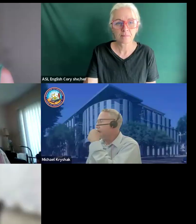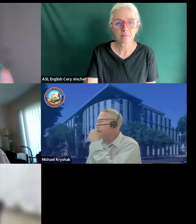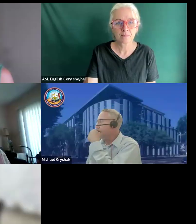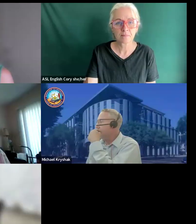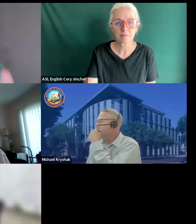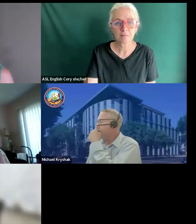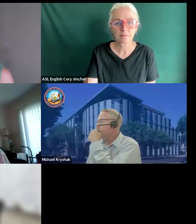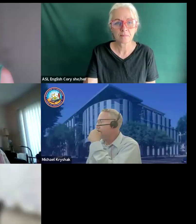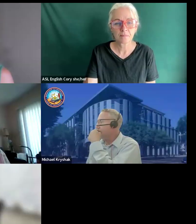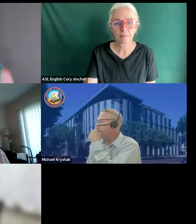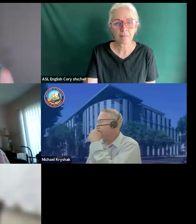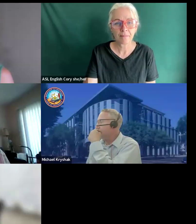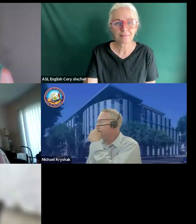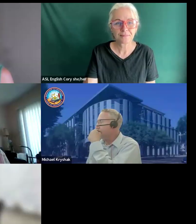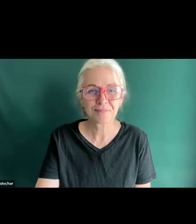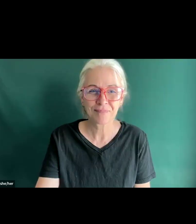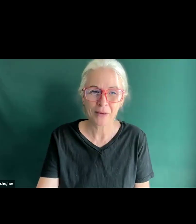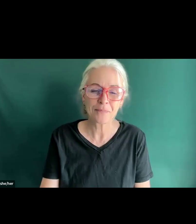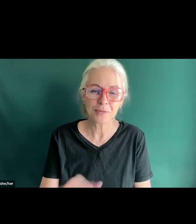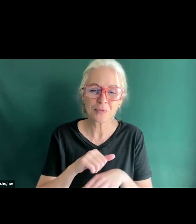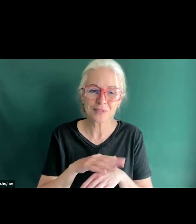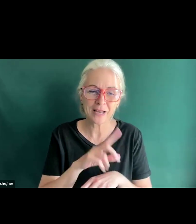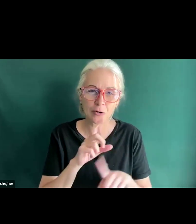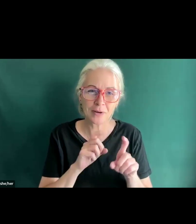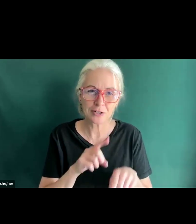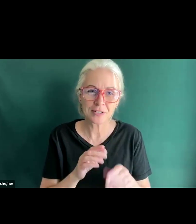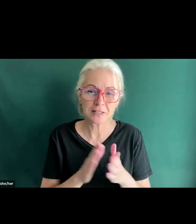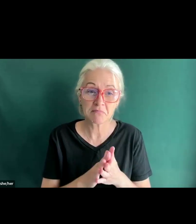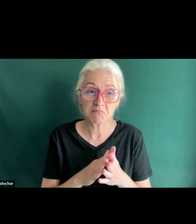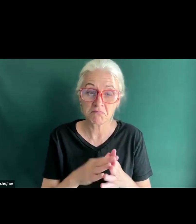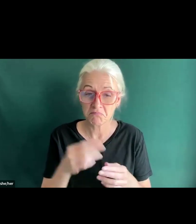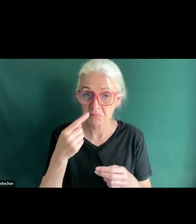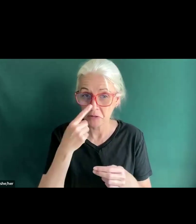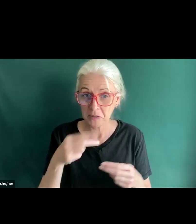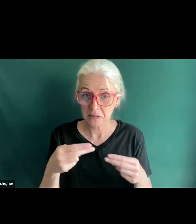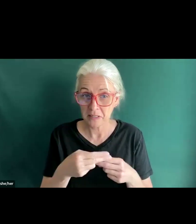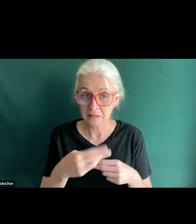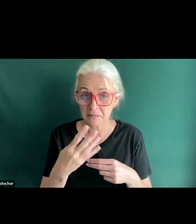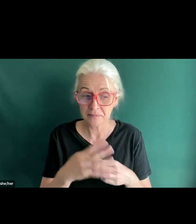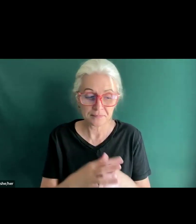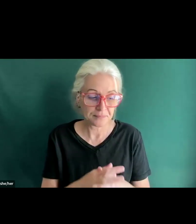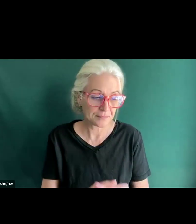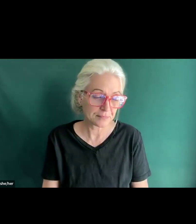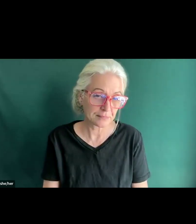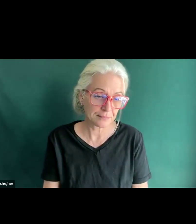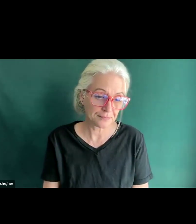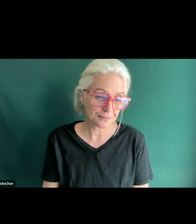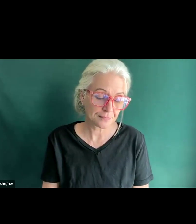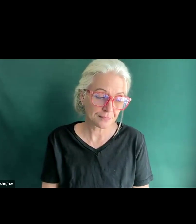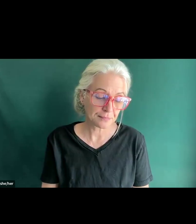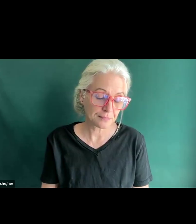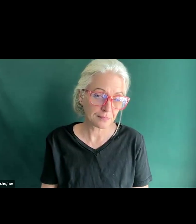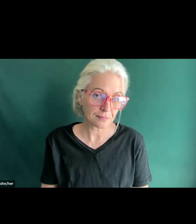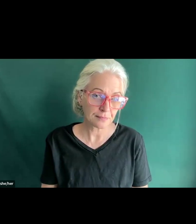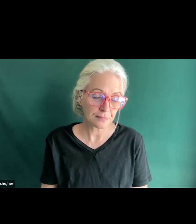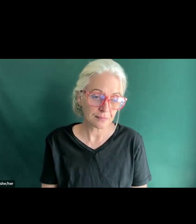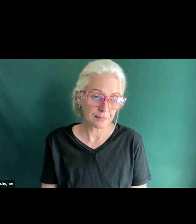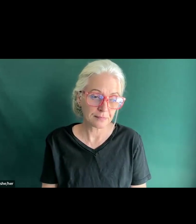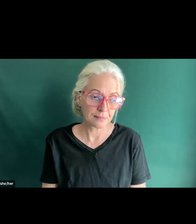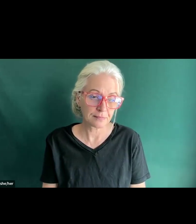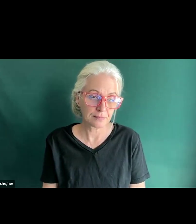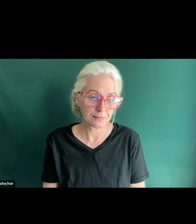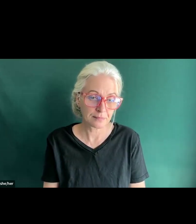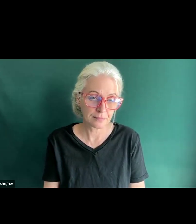be back, so we'll make sure to send questions to them. Can I have the slides back up, please? While